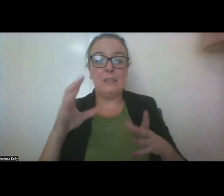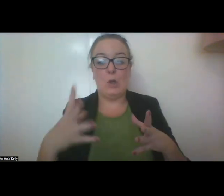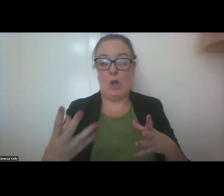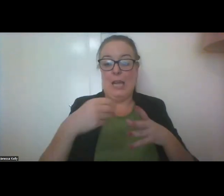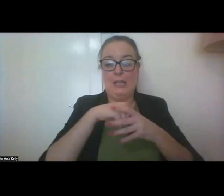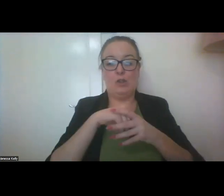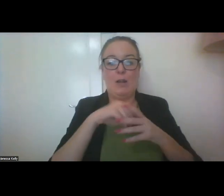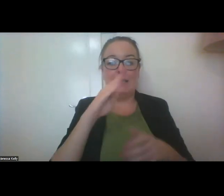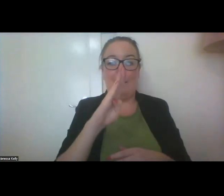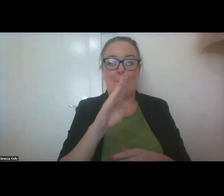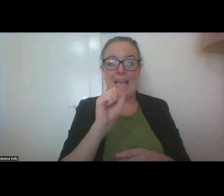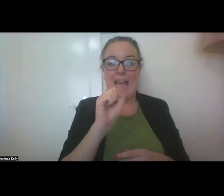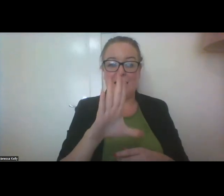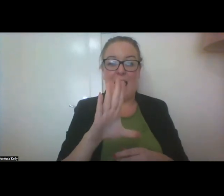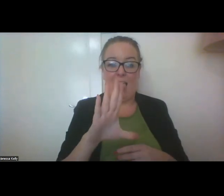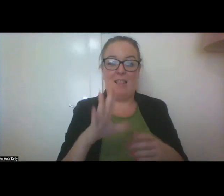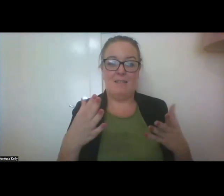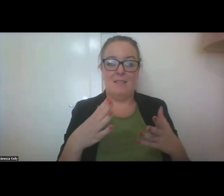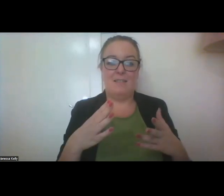as opposed to it sitting on the outside of the stage.